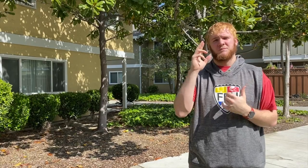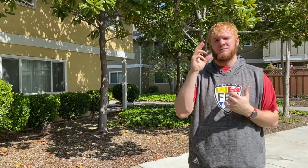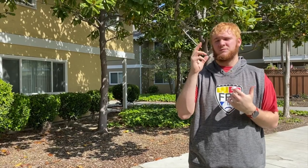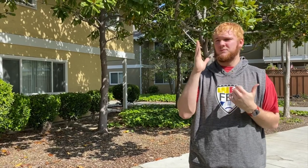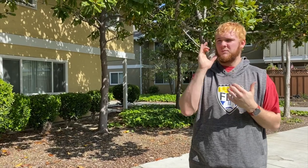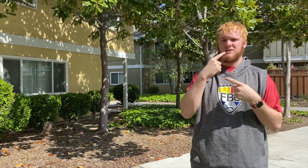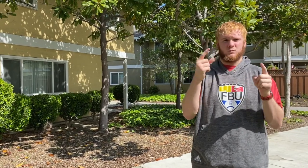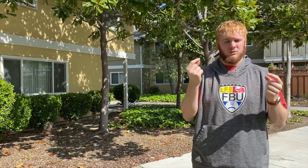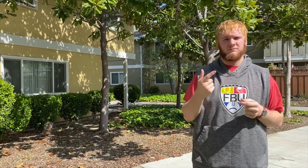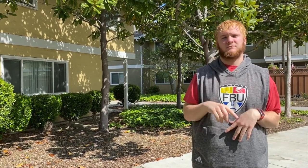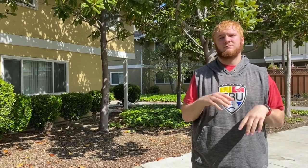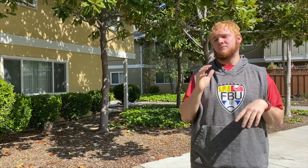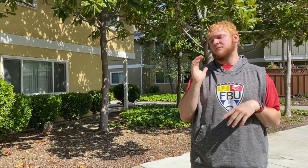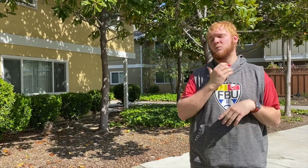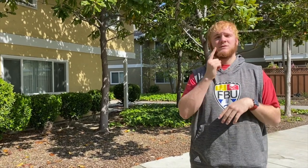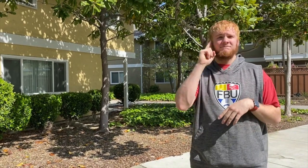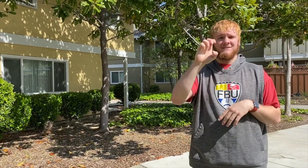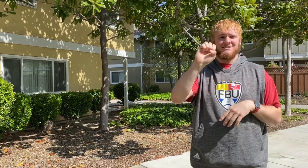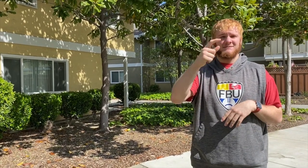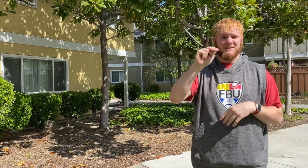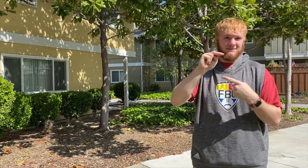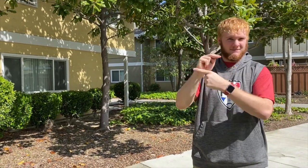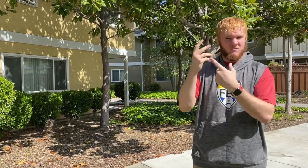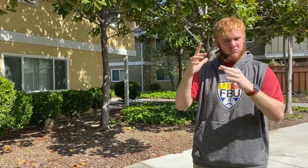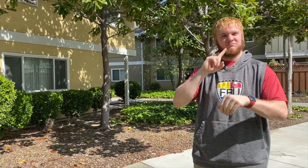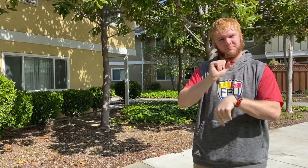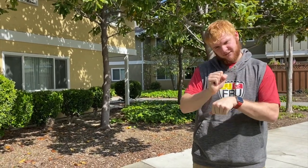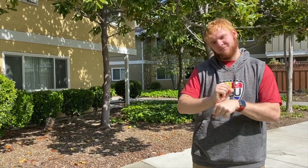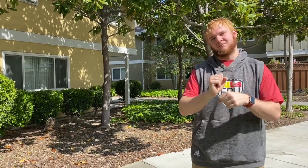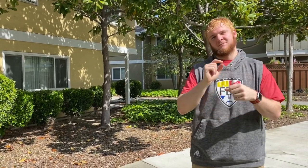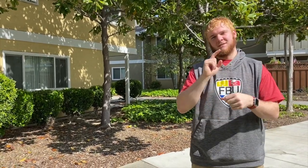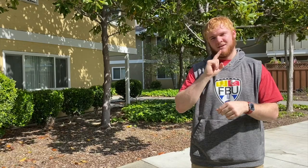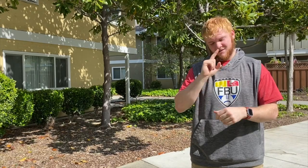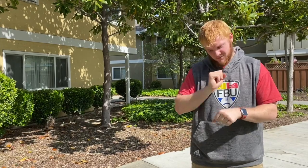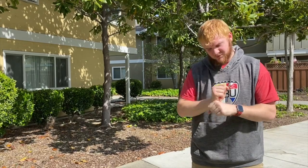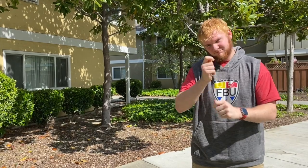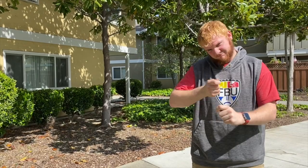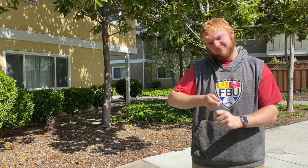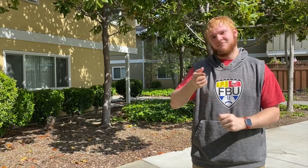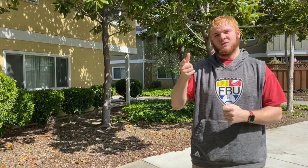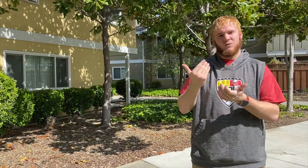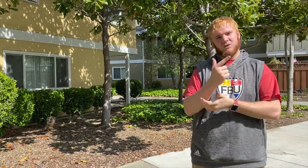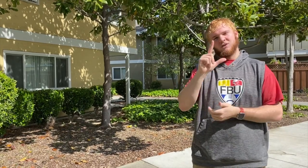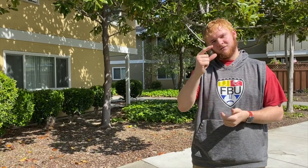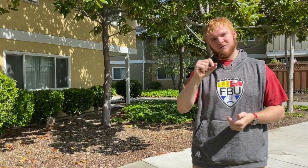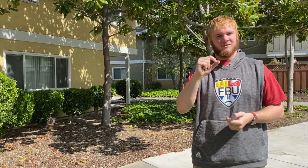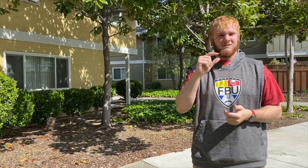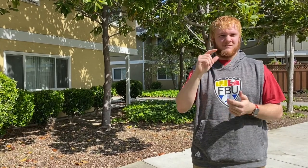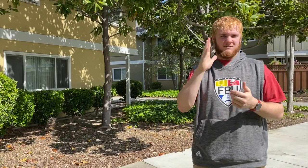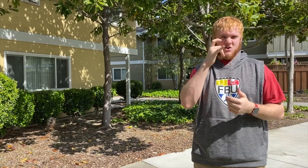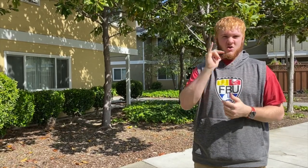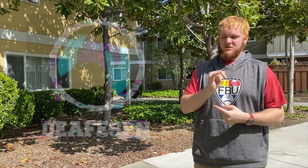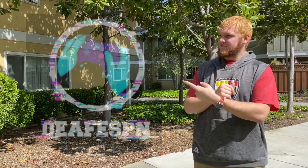I am informing you that DeafESPN has a new logo. Here’s what it looks like: